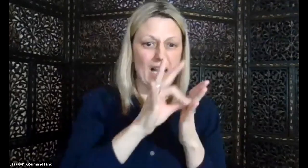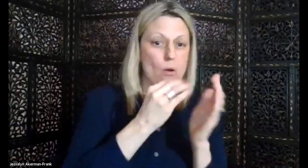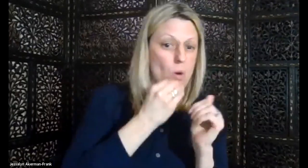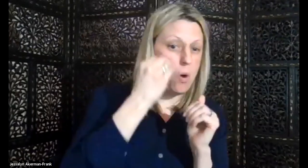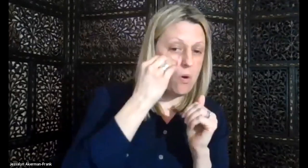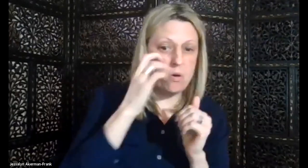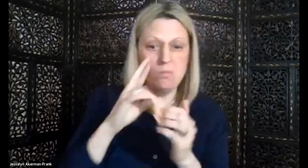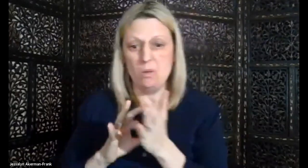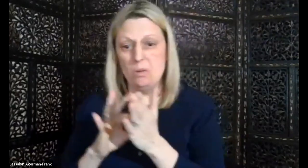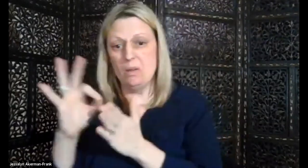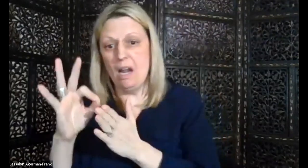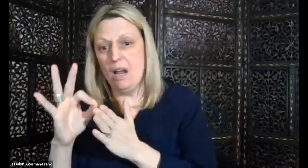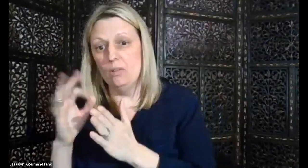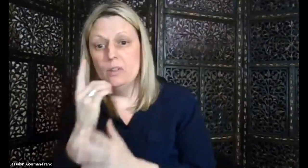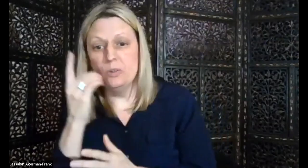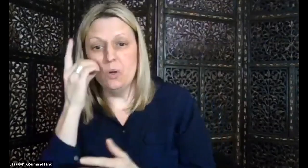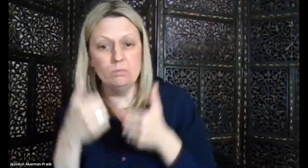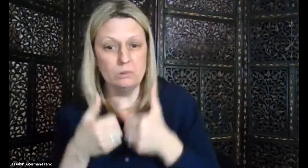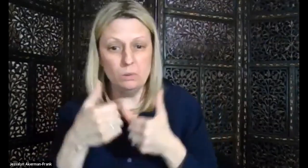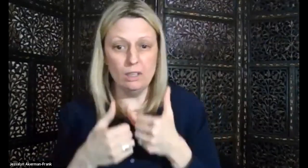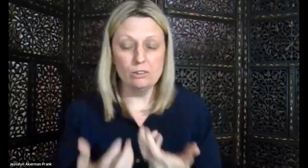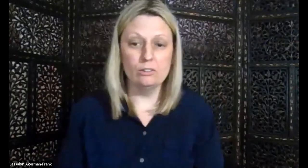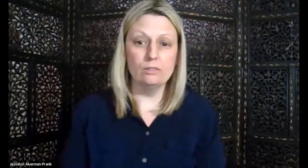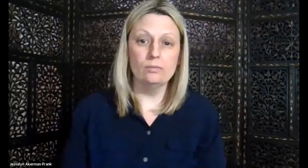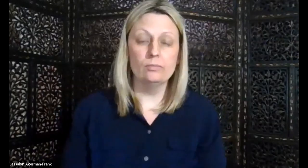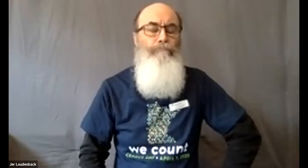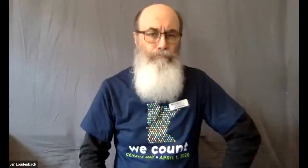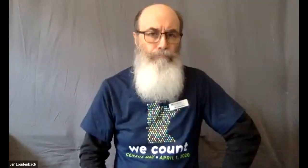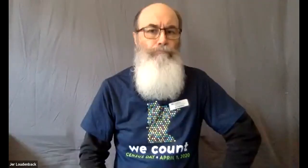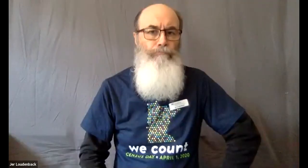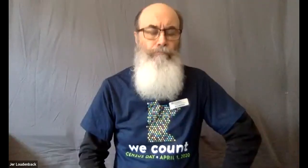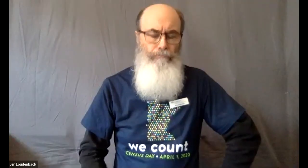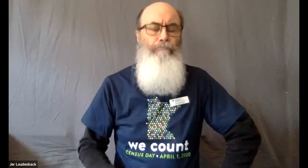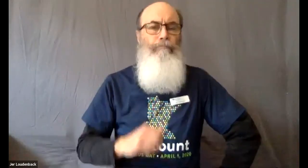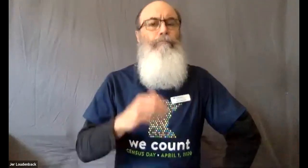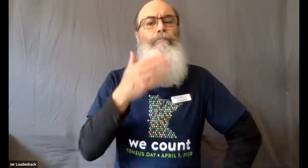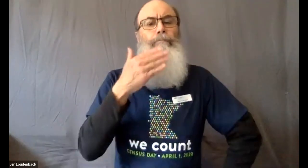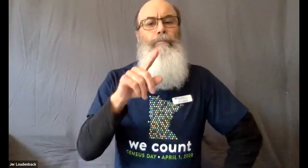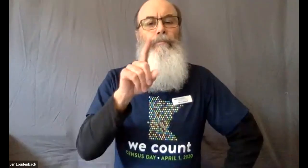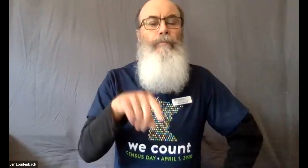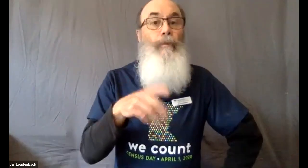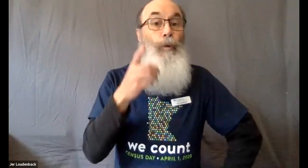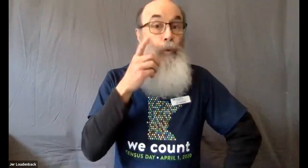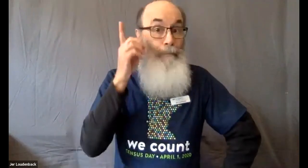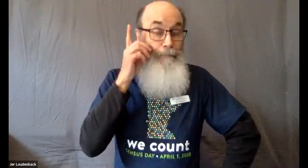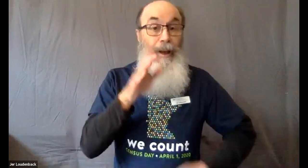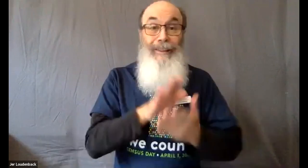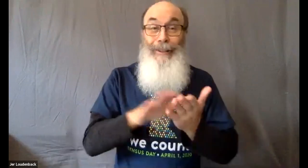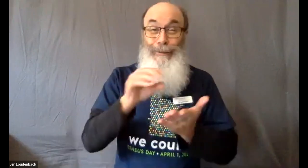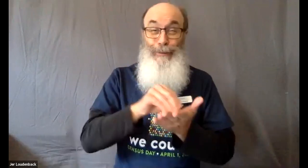Jessalyn: Okay. Jer, what about people who live in dorms? Do we count,